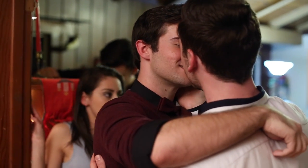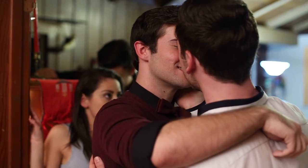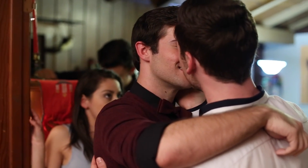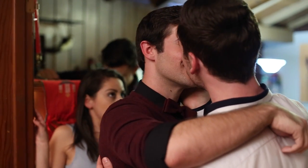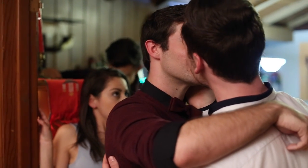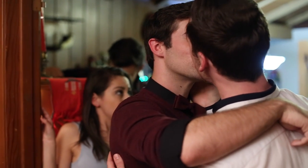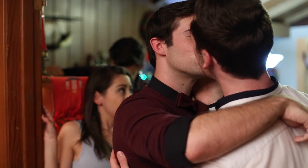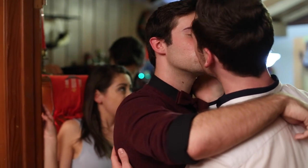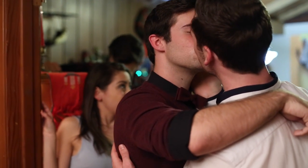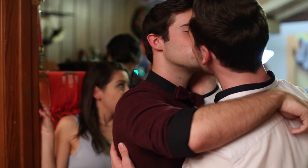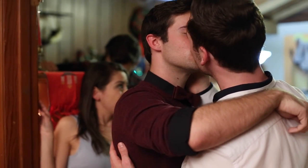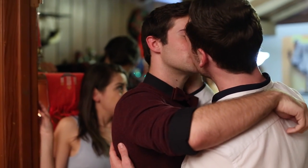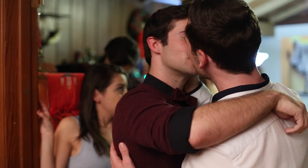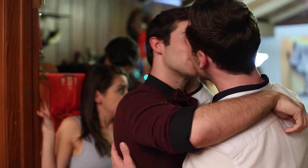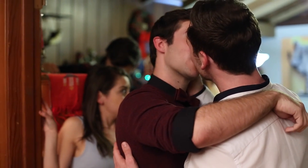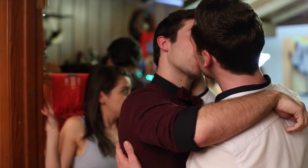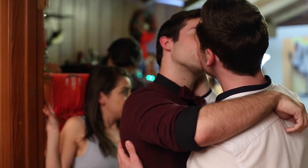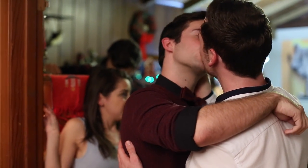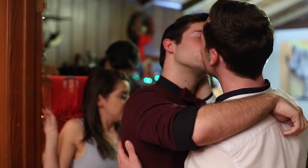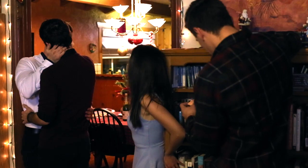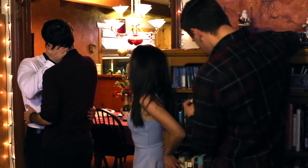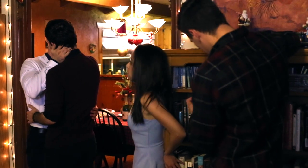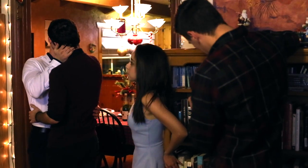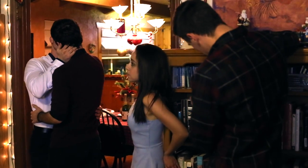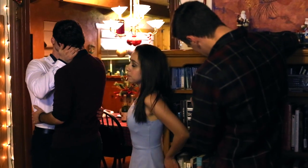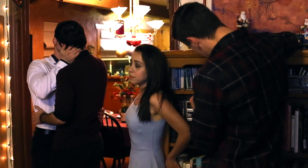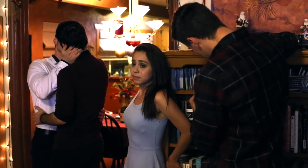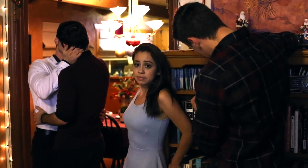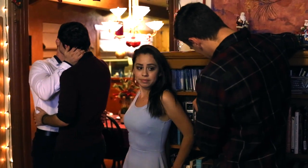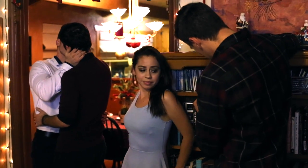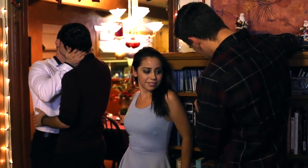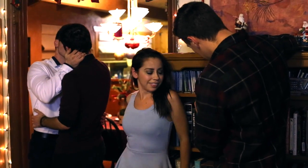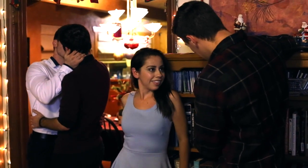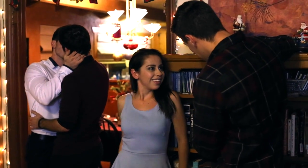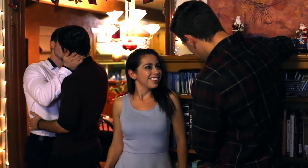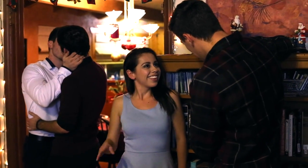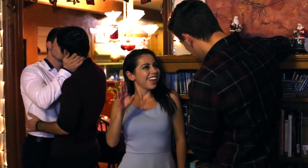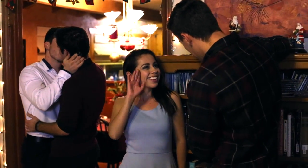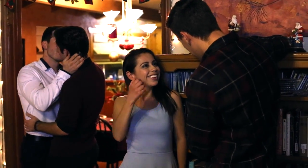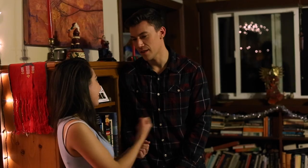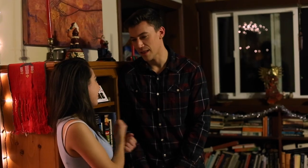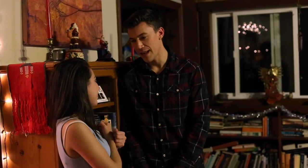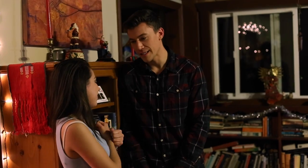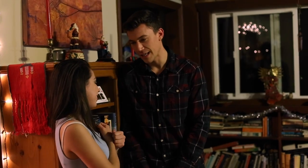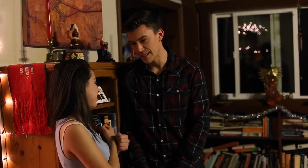With you under the mistletoe. Hey love,